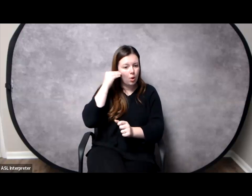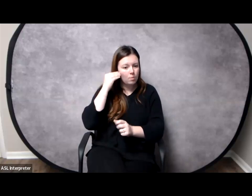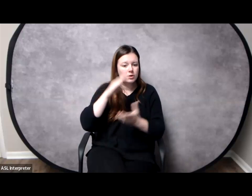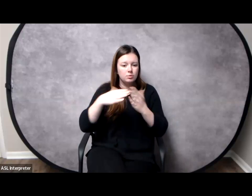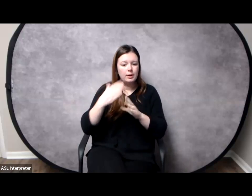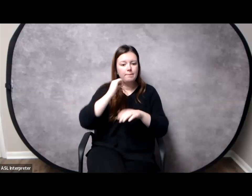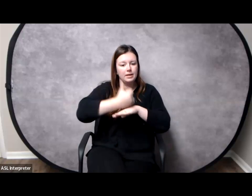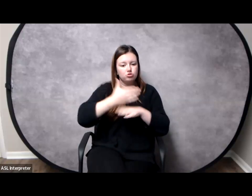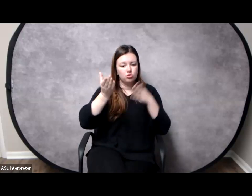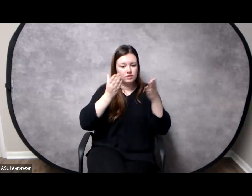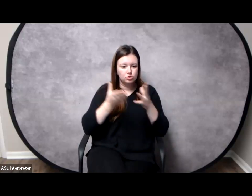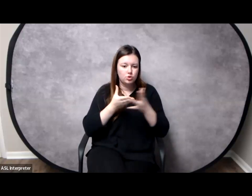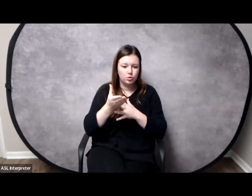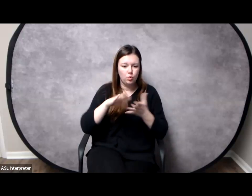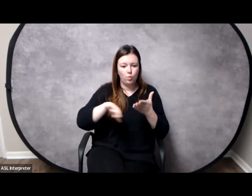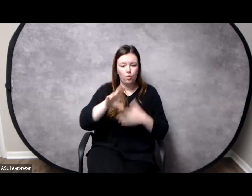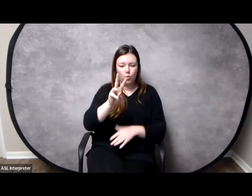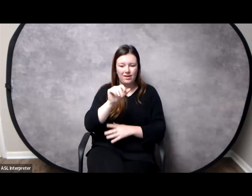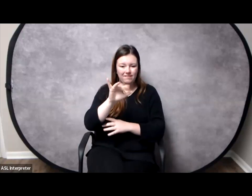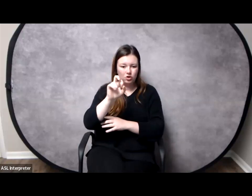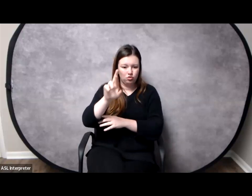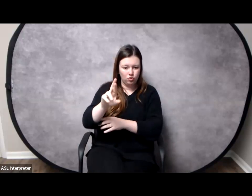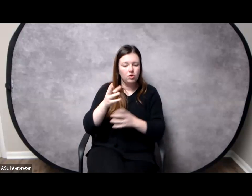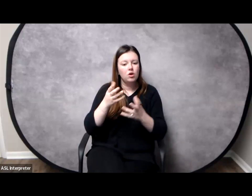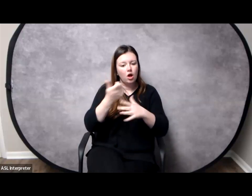waivers under the Medicaid program. That is still true.